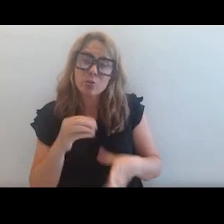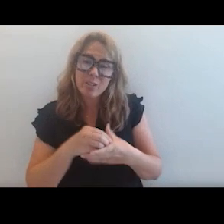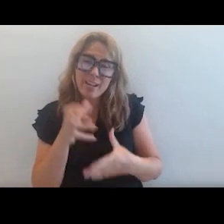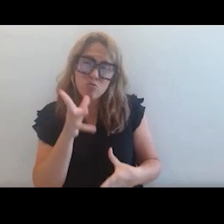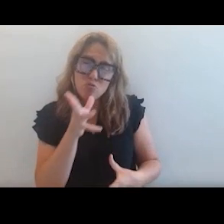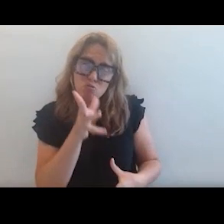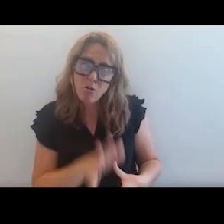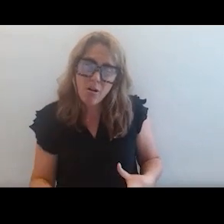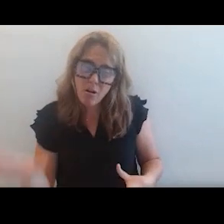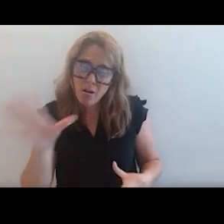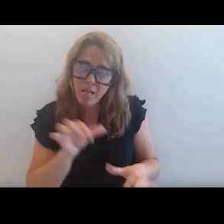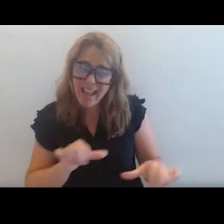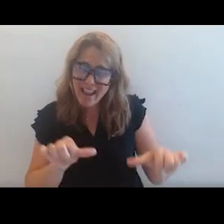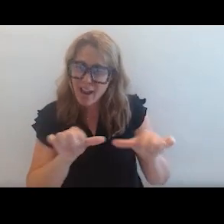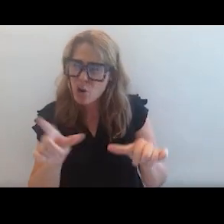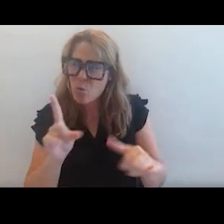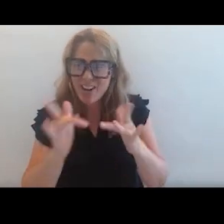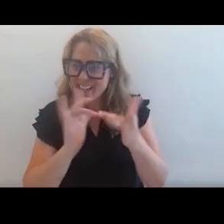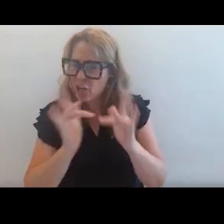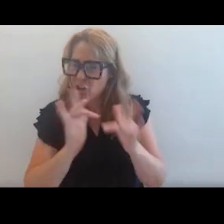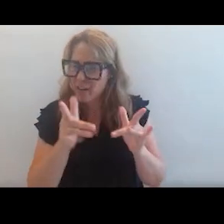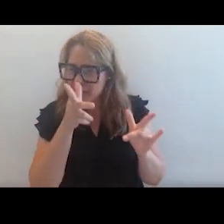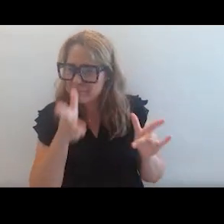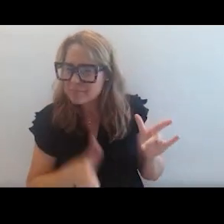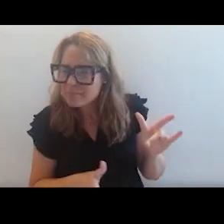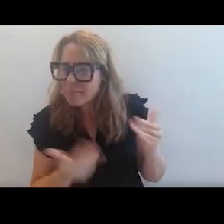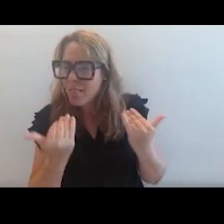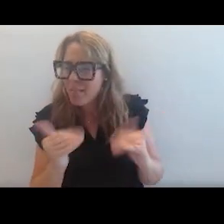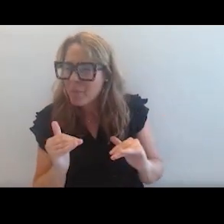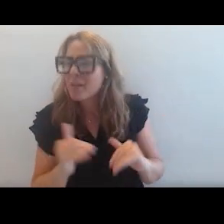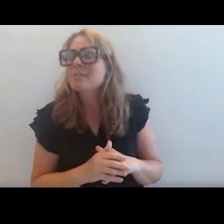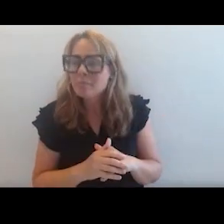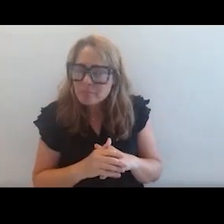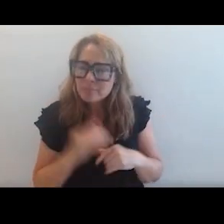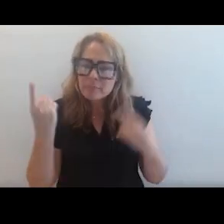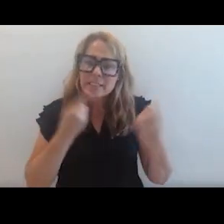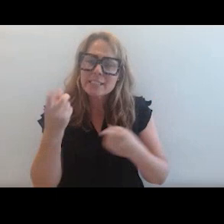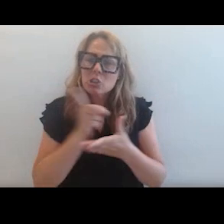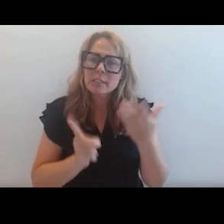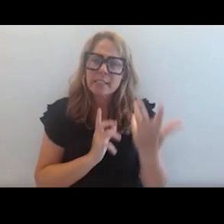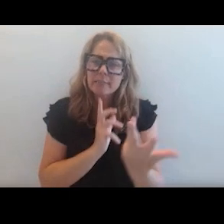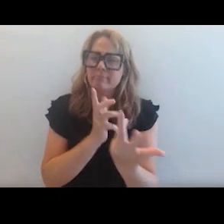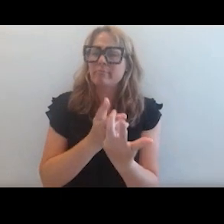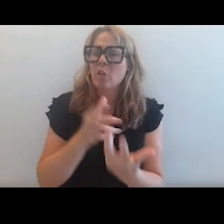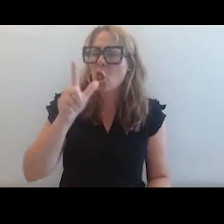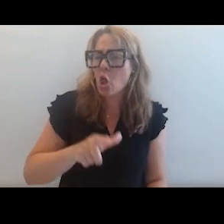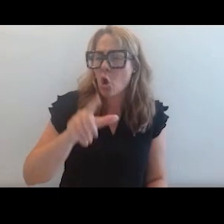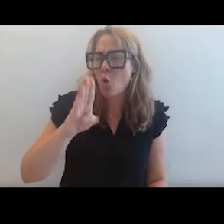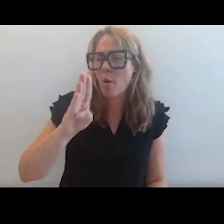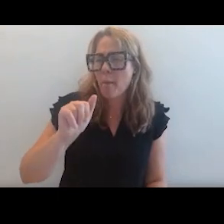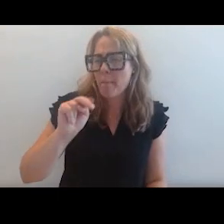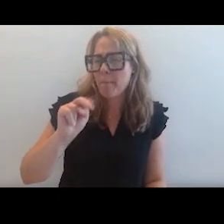or an area where internet access is limited, consider designing for low bandwidth. Consider